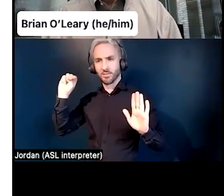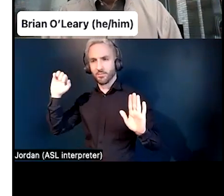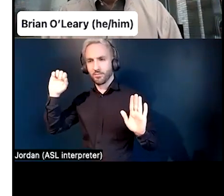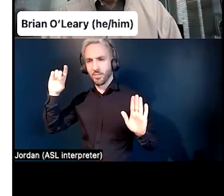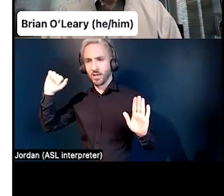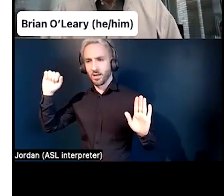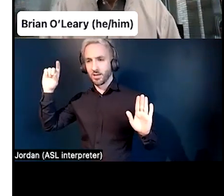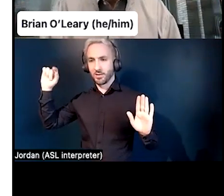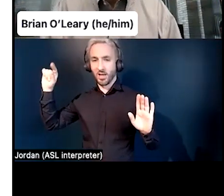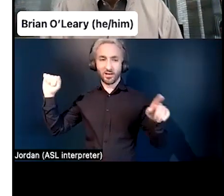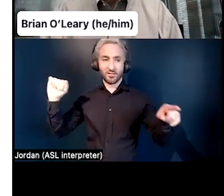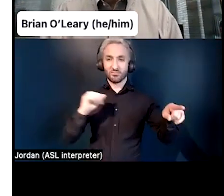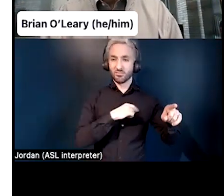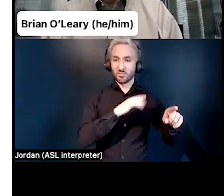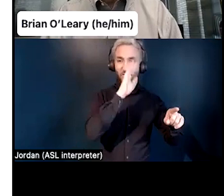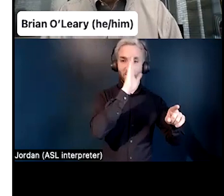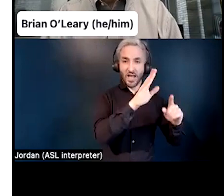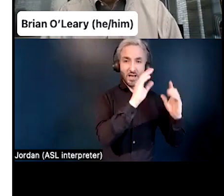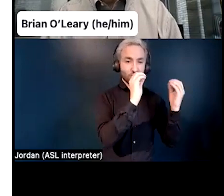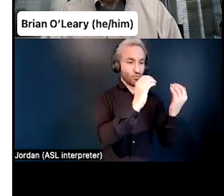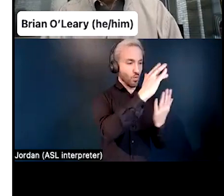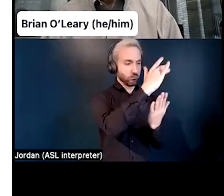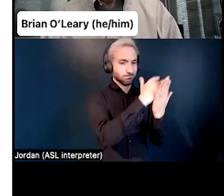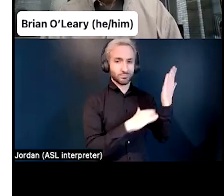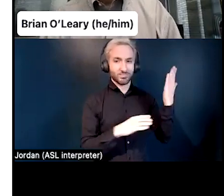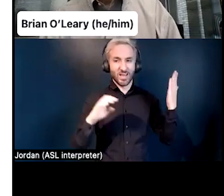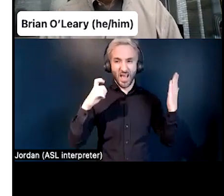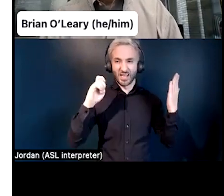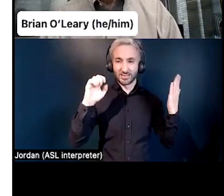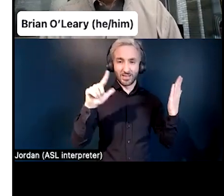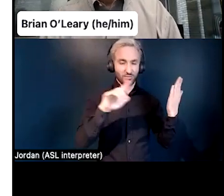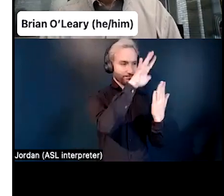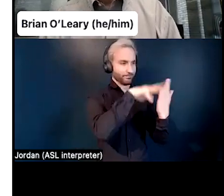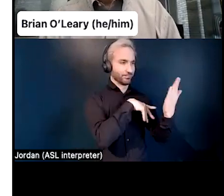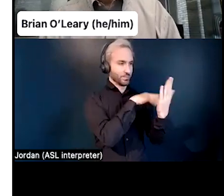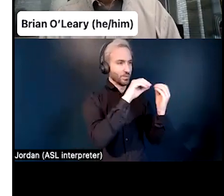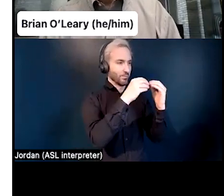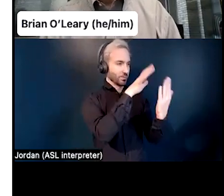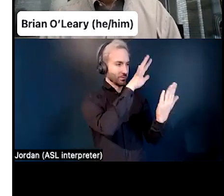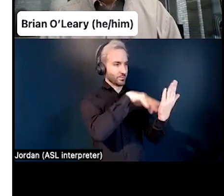file reports, like something in Excel generally. And that's not really effective, particularly